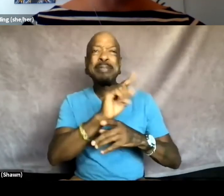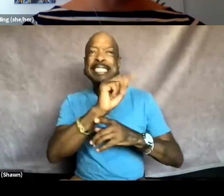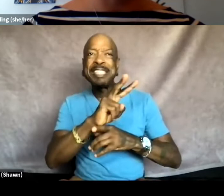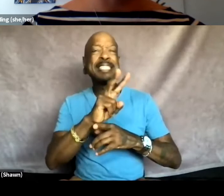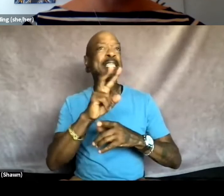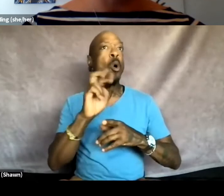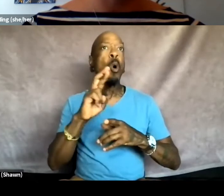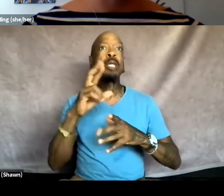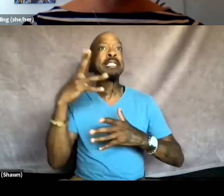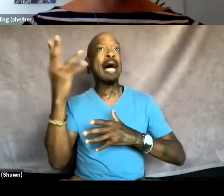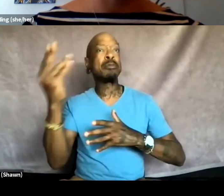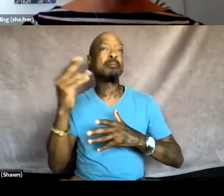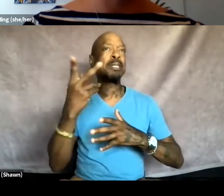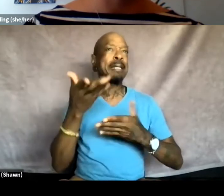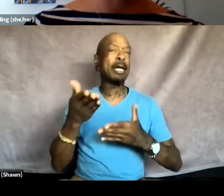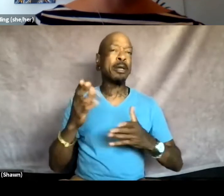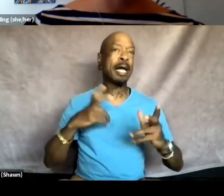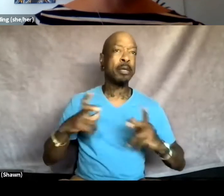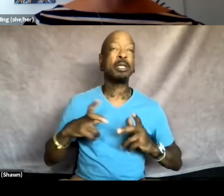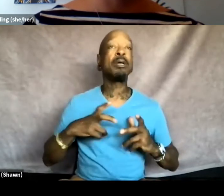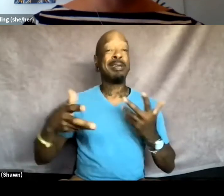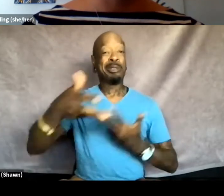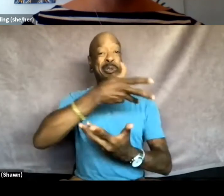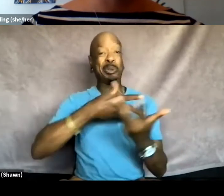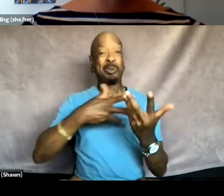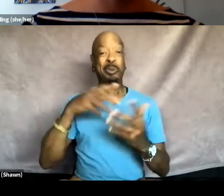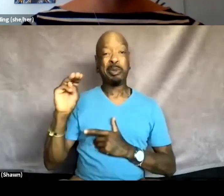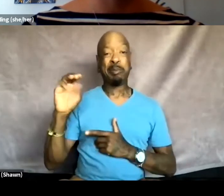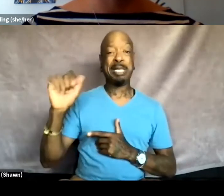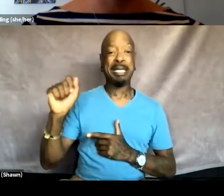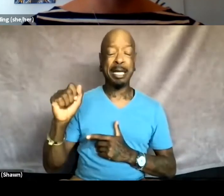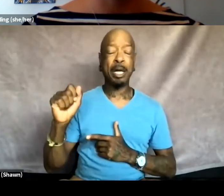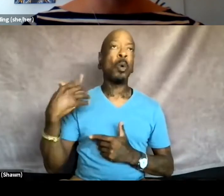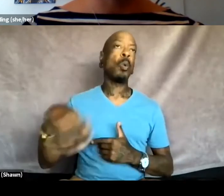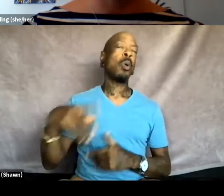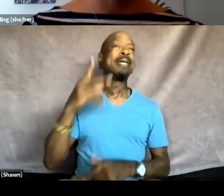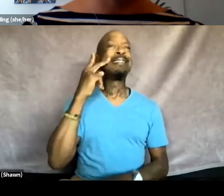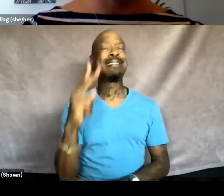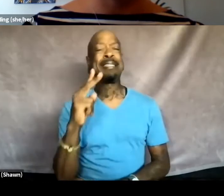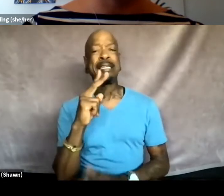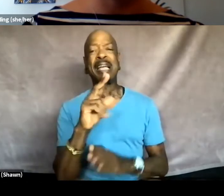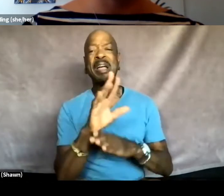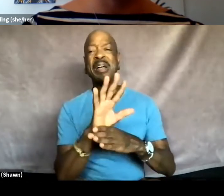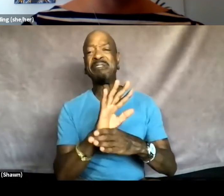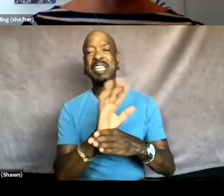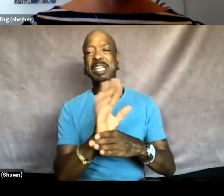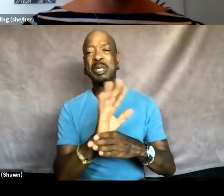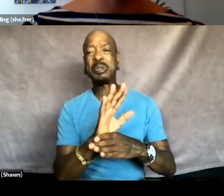media nothing burns my my nerves more than seeing a video scroll across my timeline and they're like.